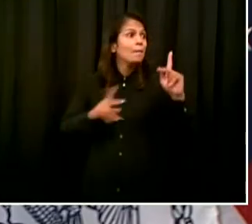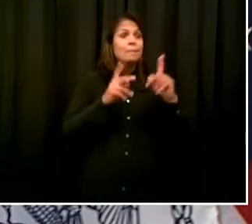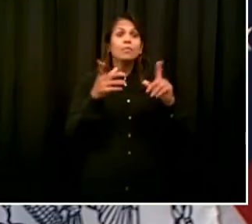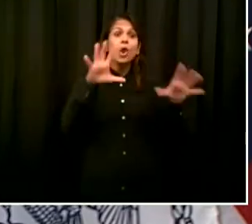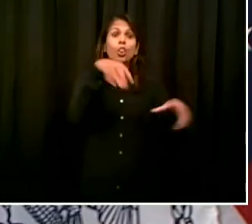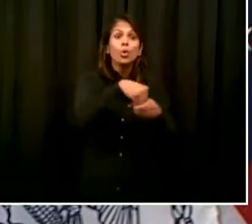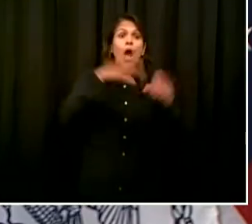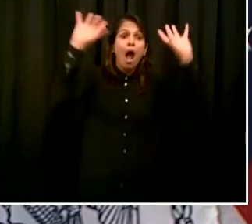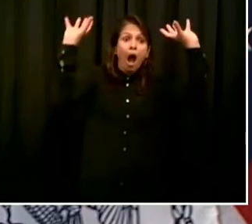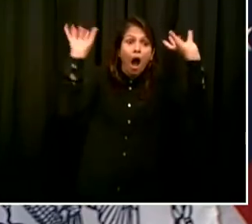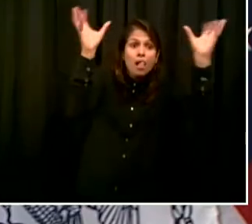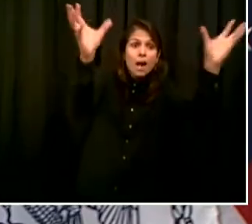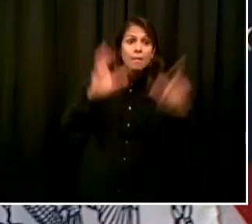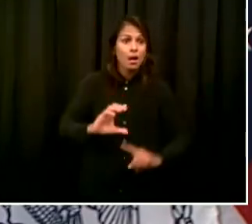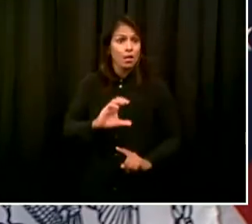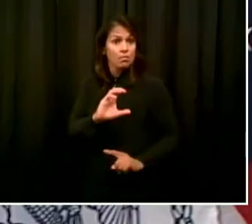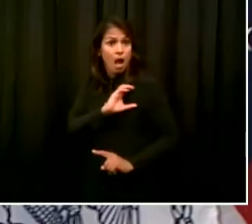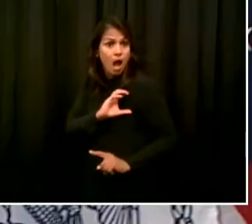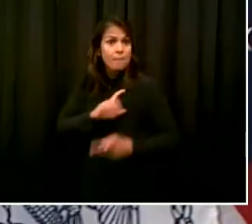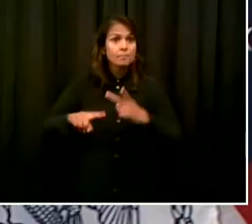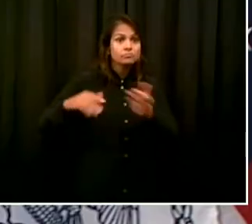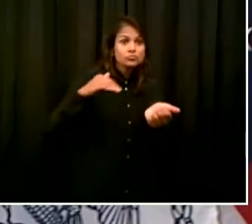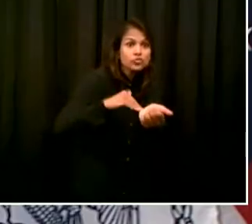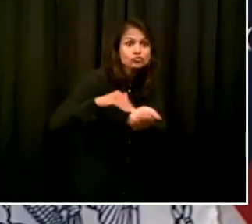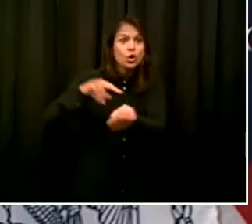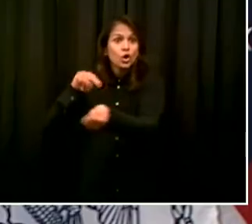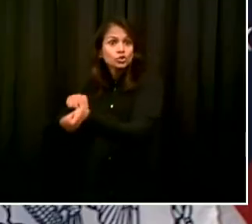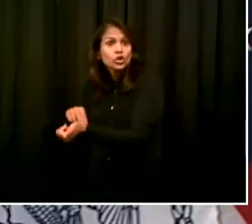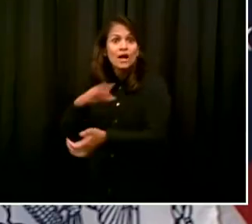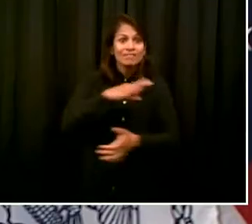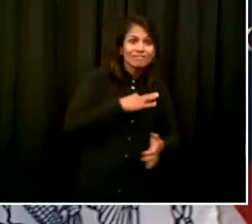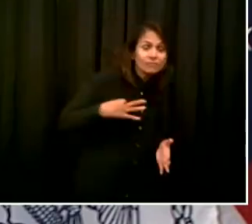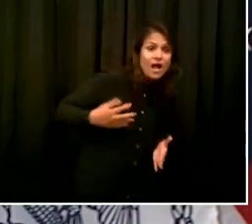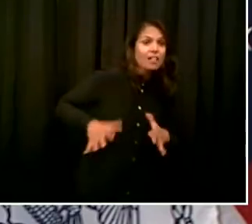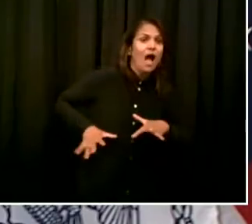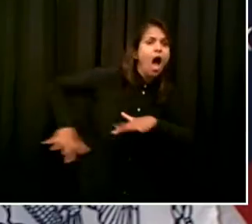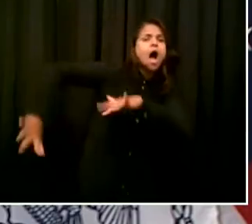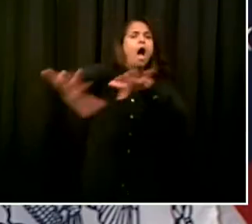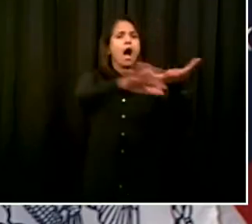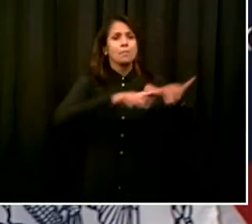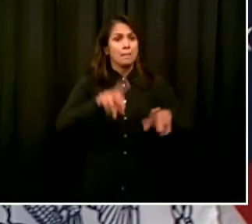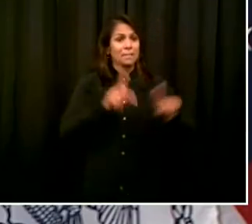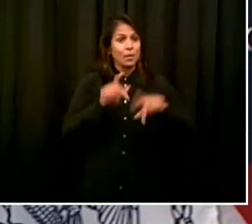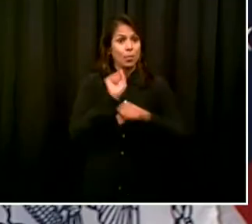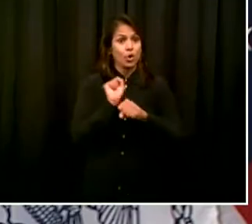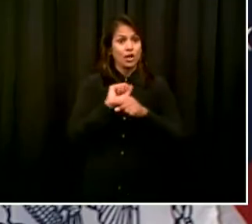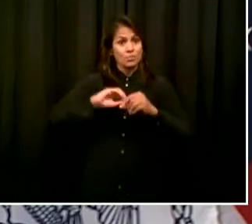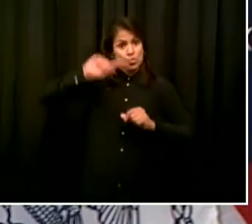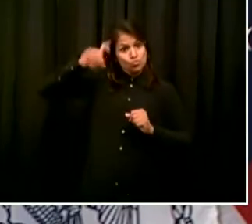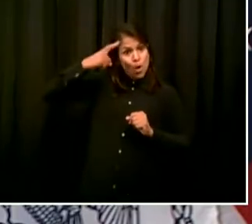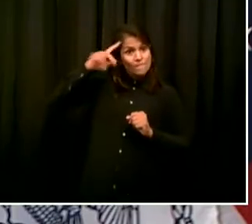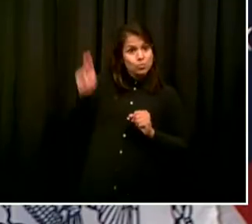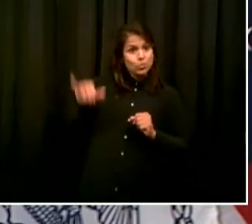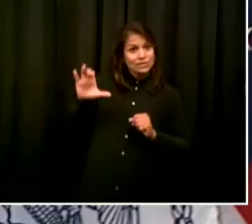FIRST RESPONDERS DEPENDING ON WHAT HAPPENS IN ALBANY AND DC, OF COURSE. THE PUBLIC IS HAVING A DIFFICT ULTIME RECONCILING